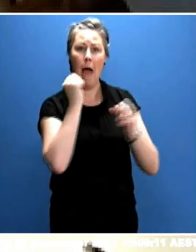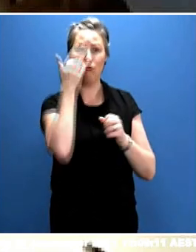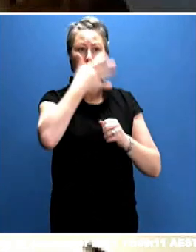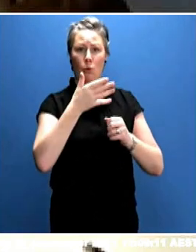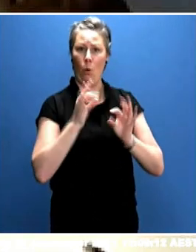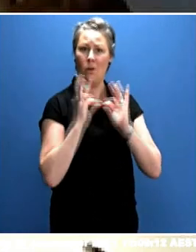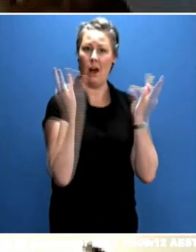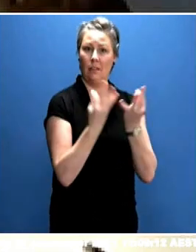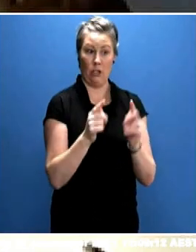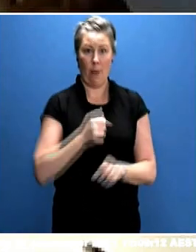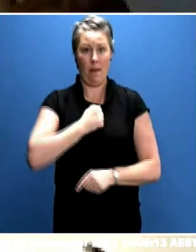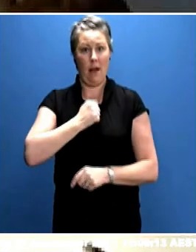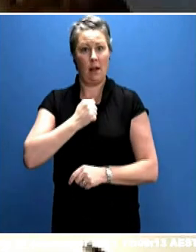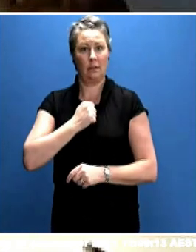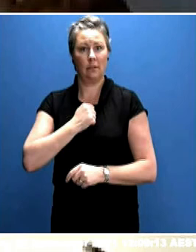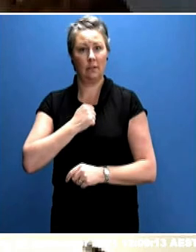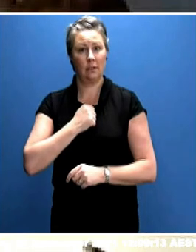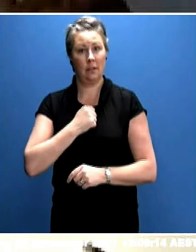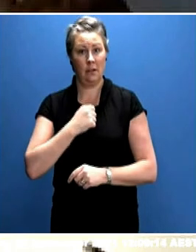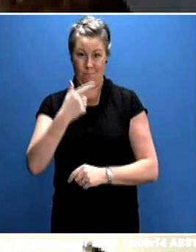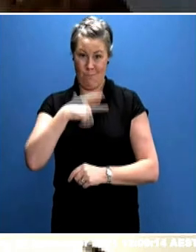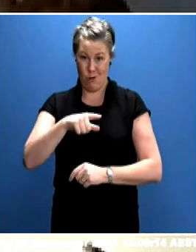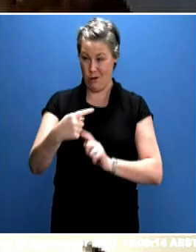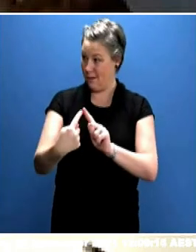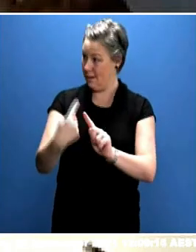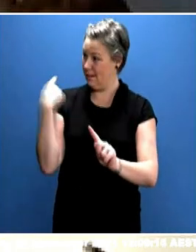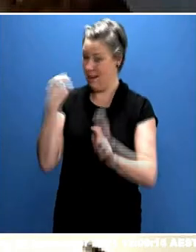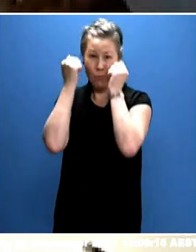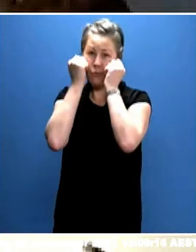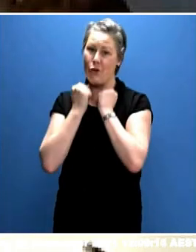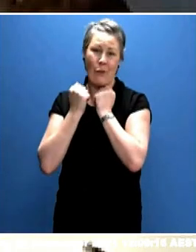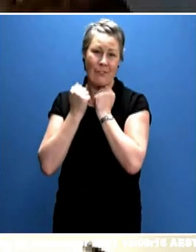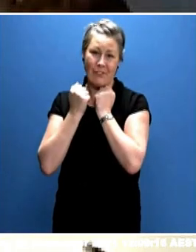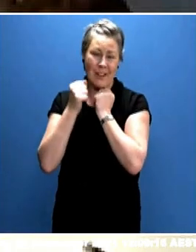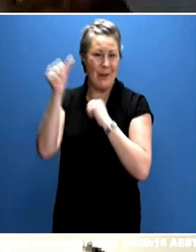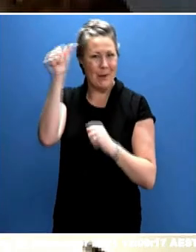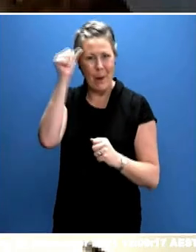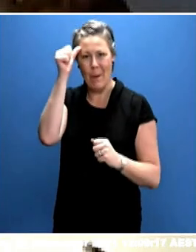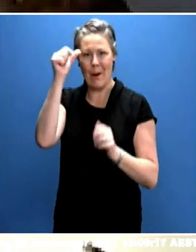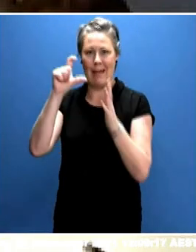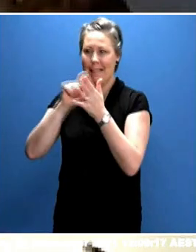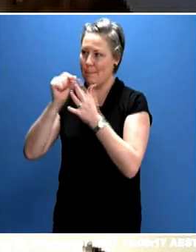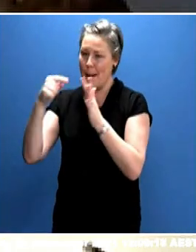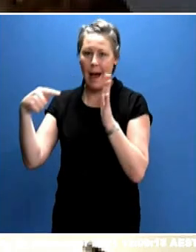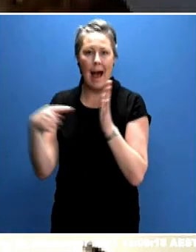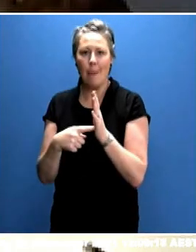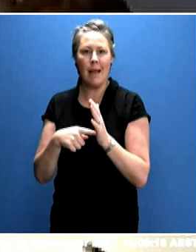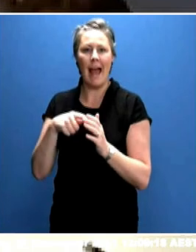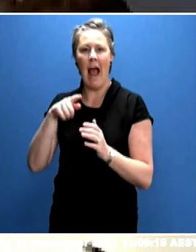ours, because history tells us that the Department doesn't have the answers.